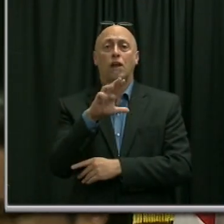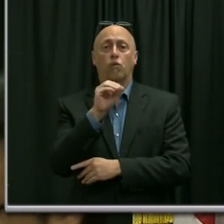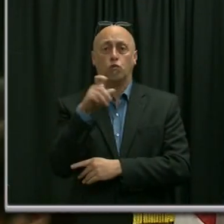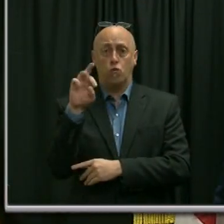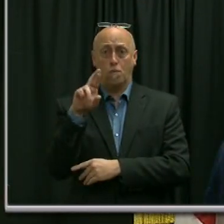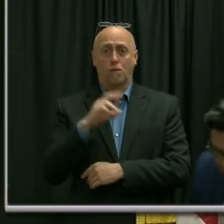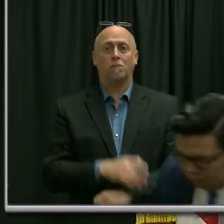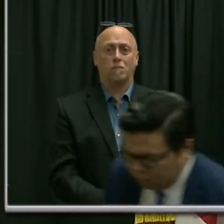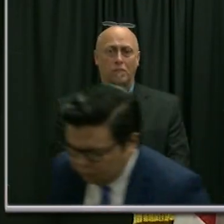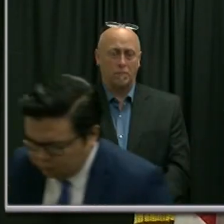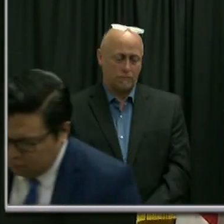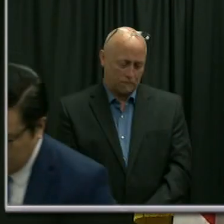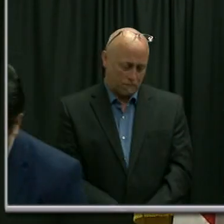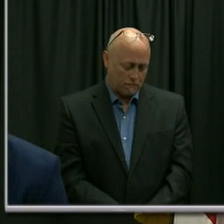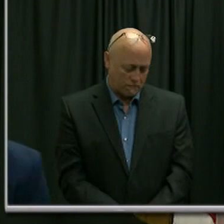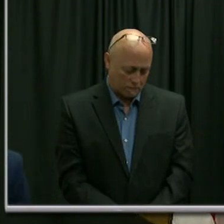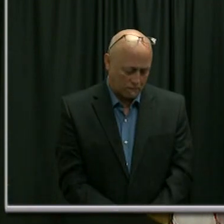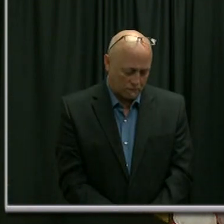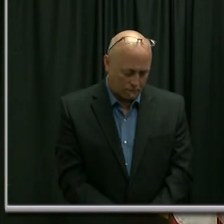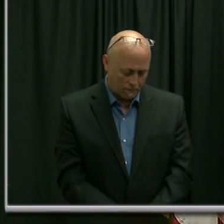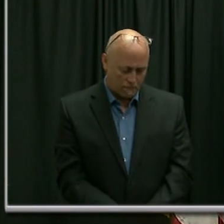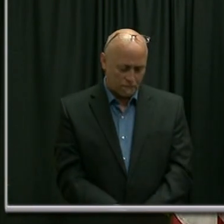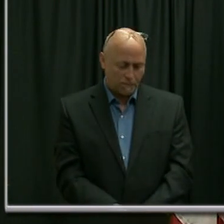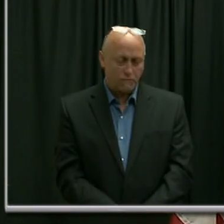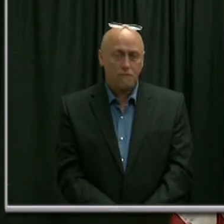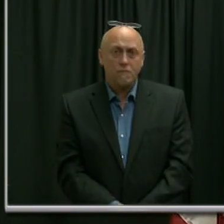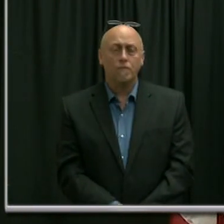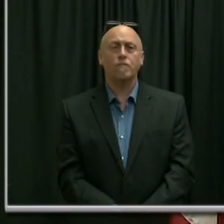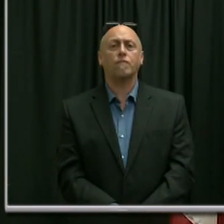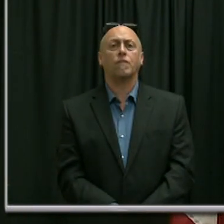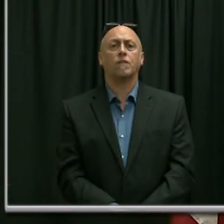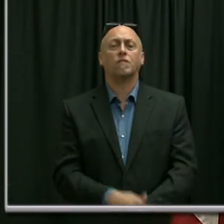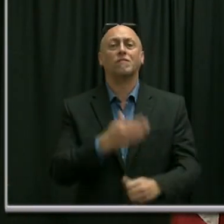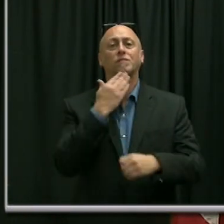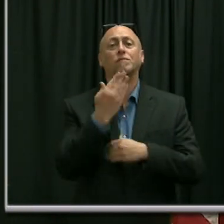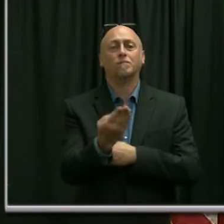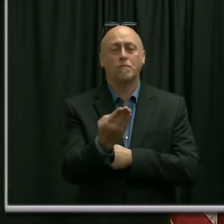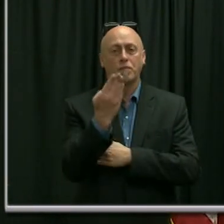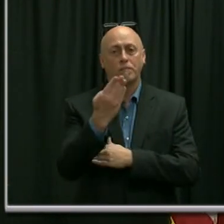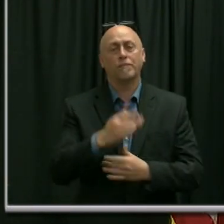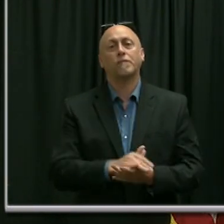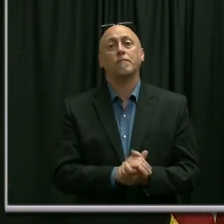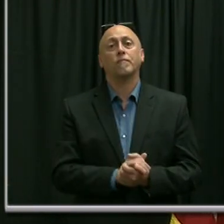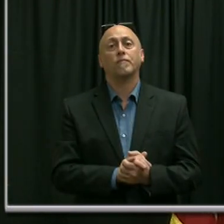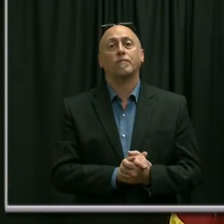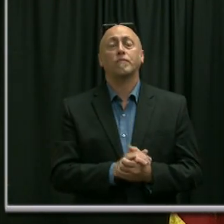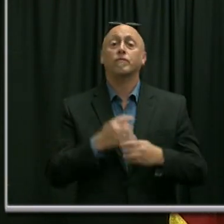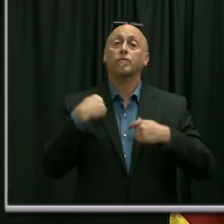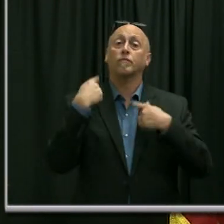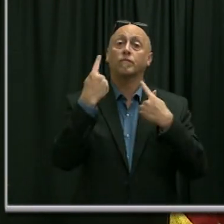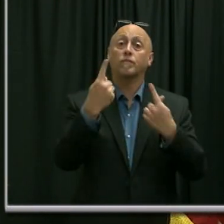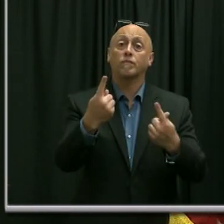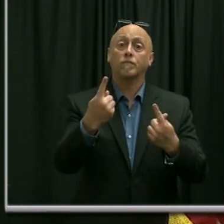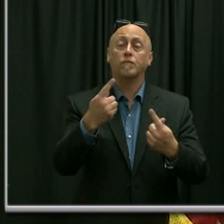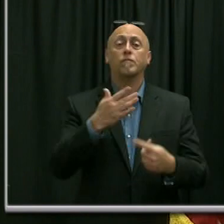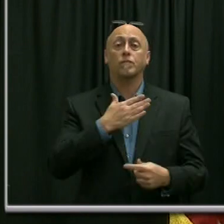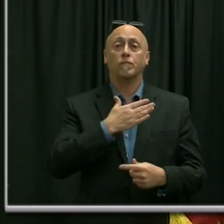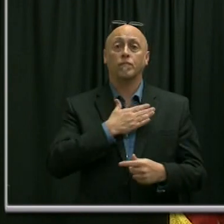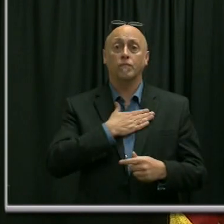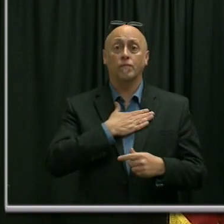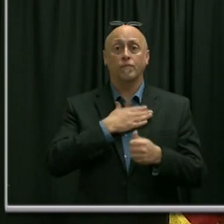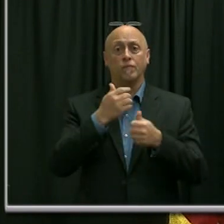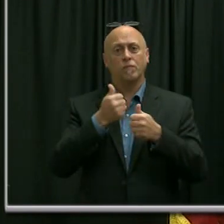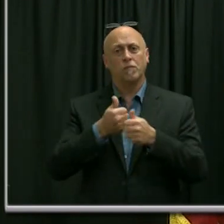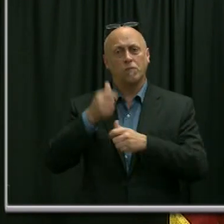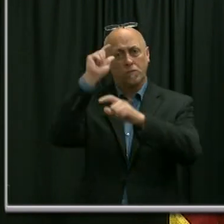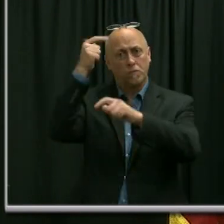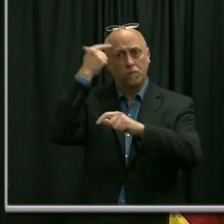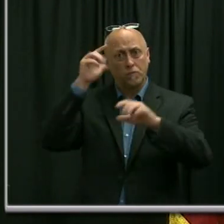MAYOR JOHN COOPER. FOR GOOD